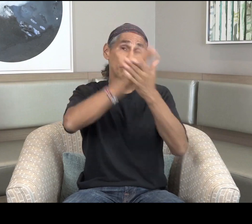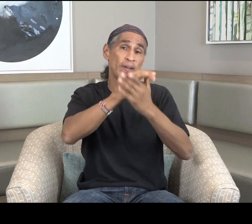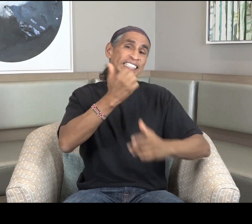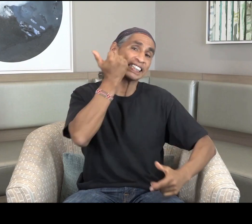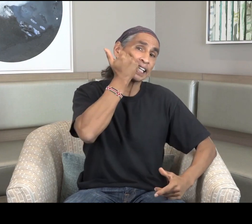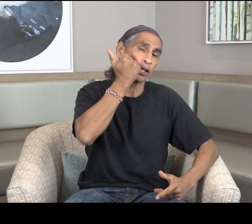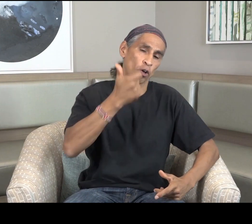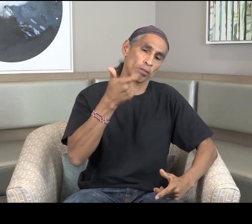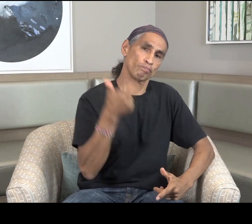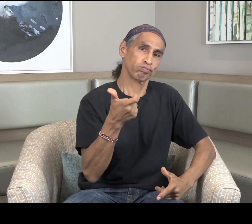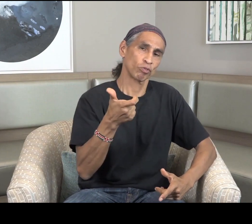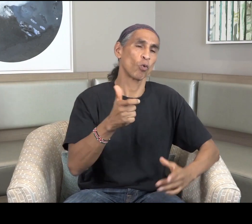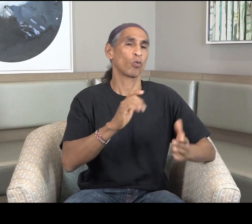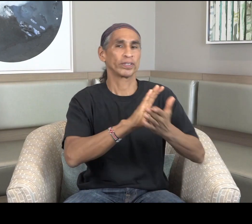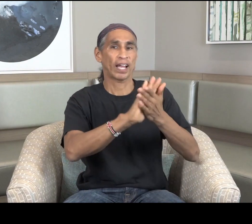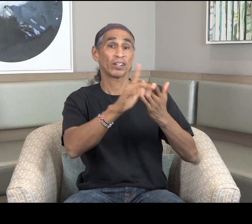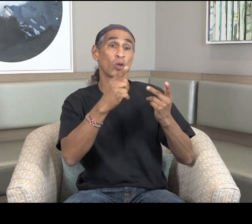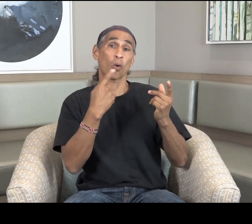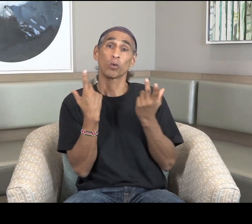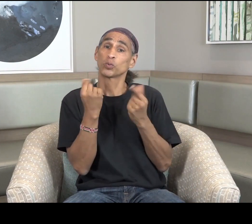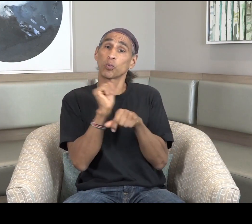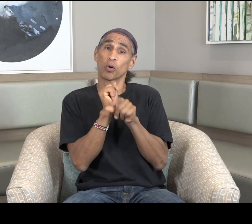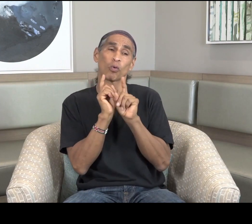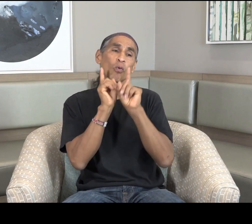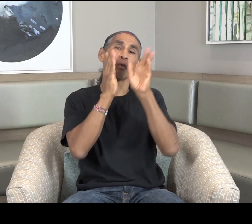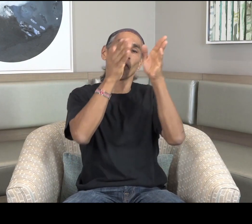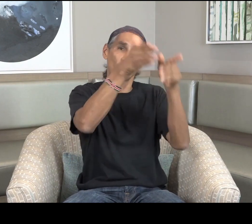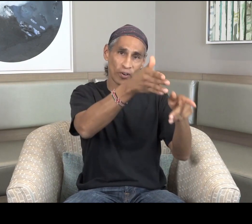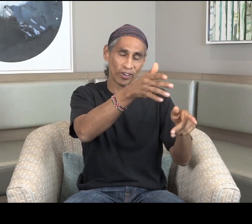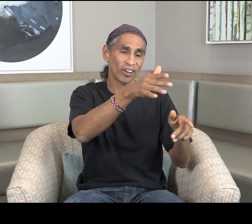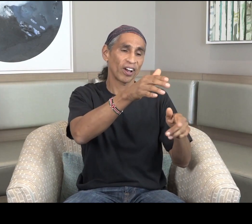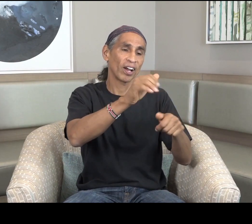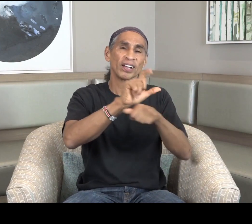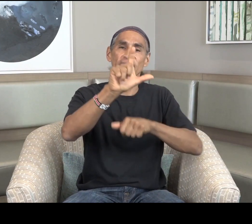Her husband was a dentist so.